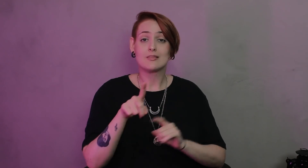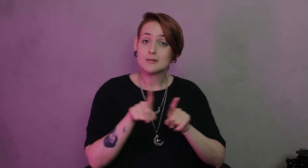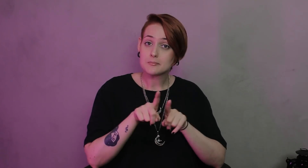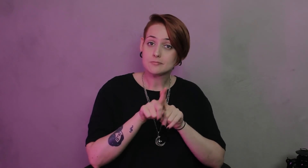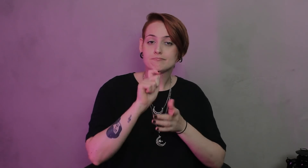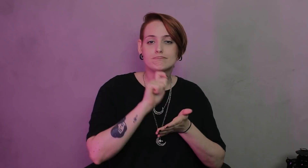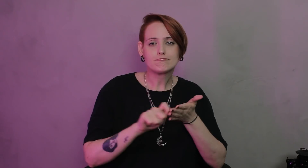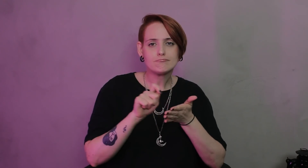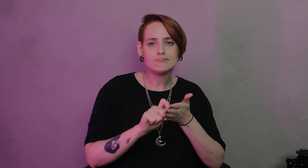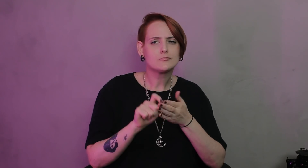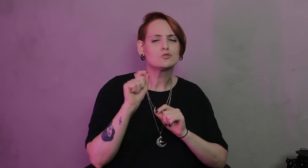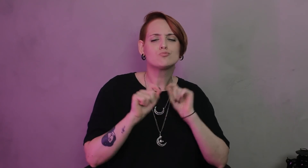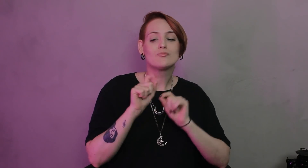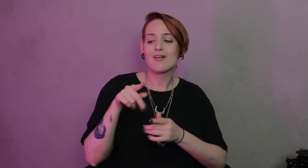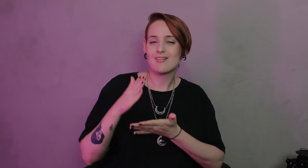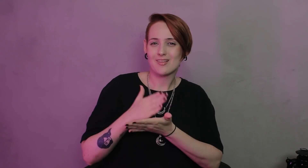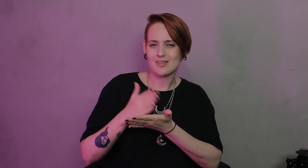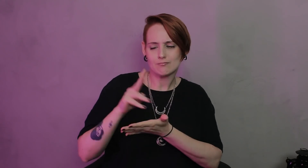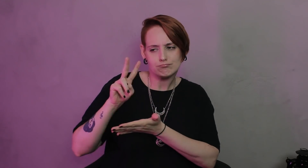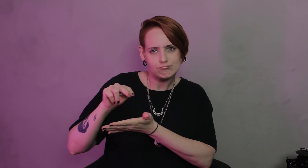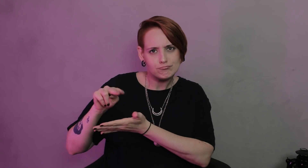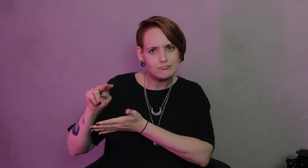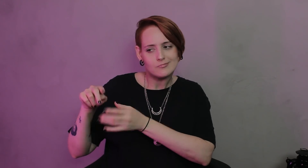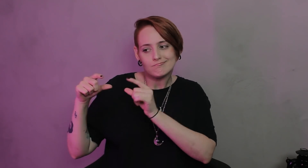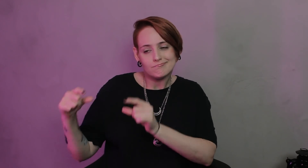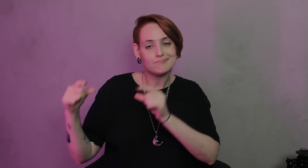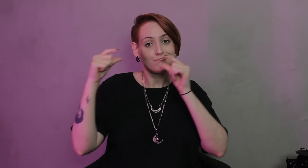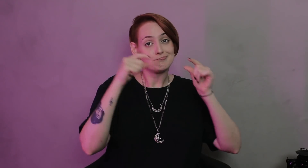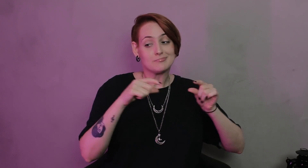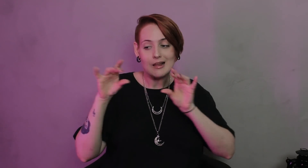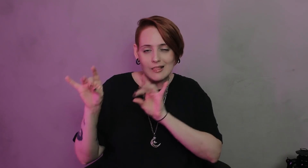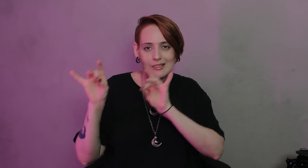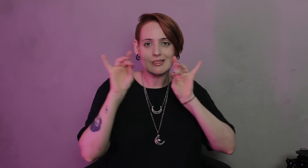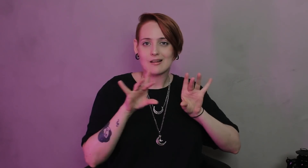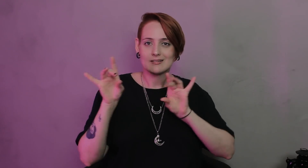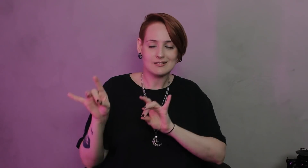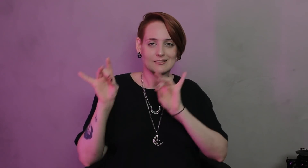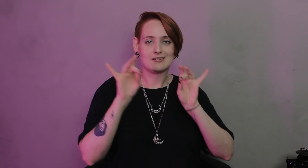and jotted down excerpts from books she read.